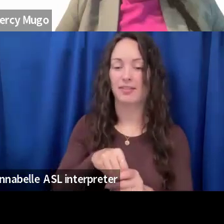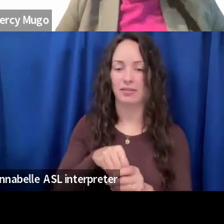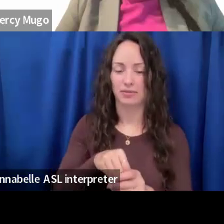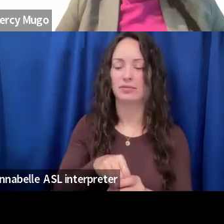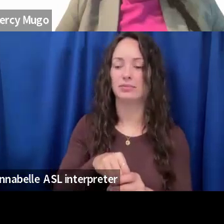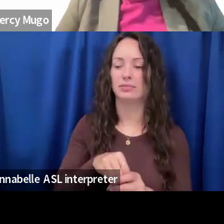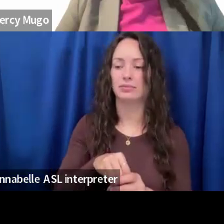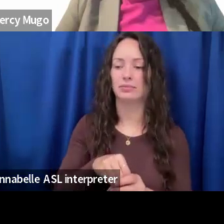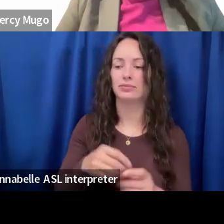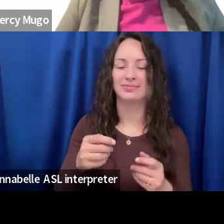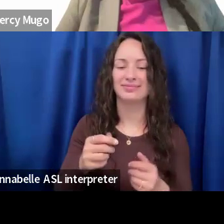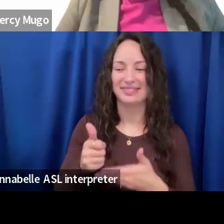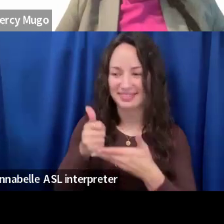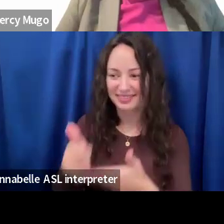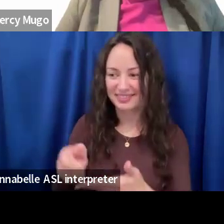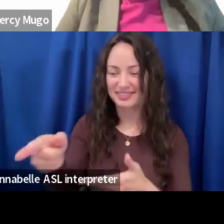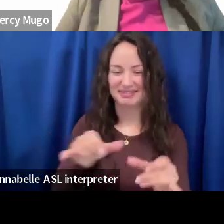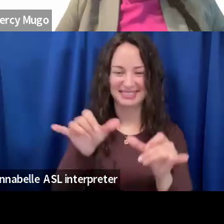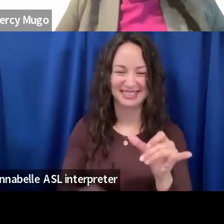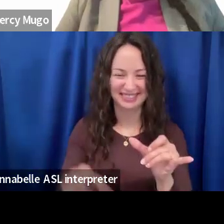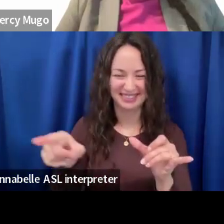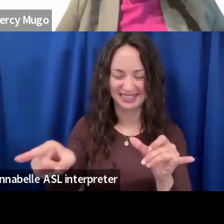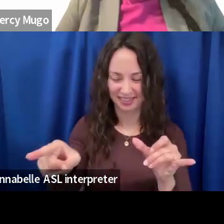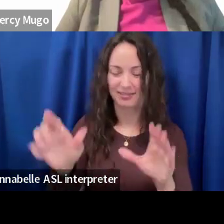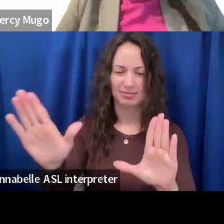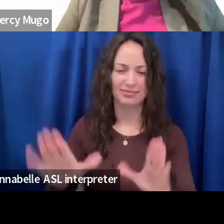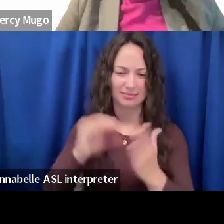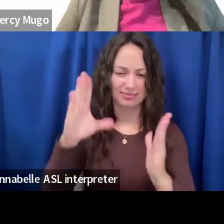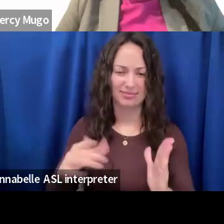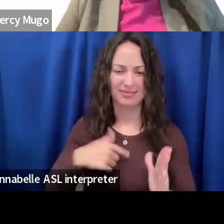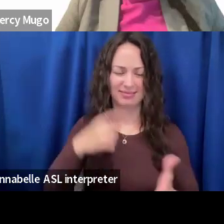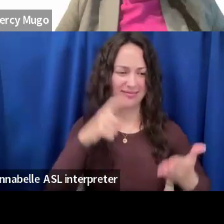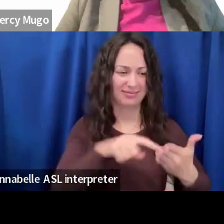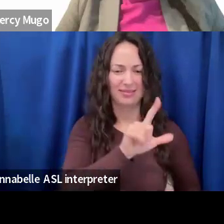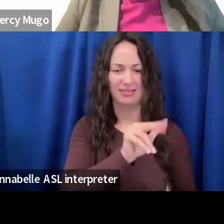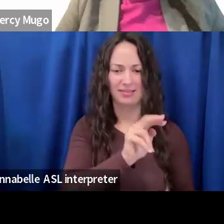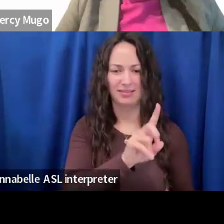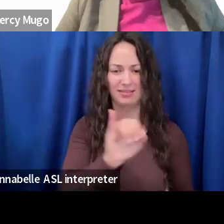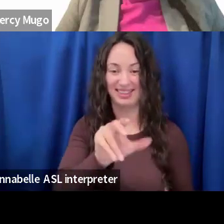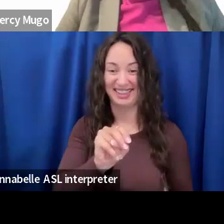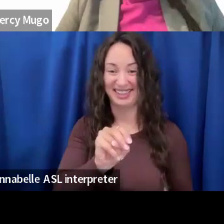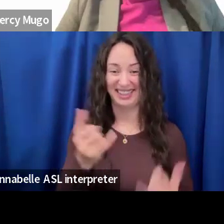students. I just saw one on LinkedIn today, he mentioned that he just got a new job at Amazon